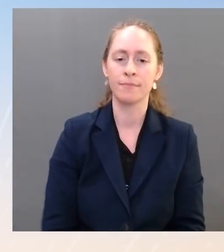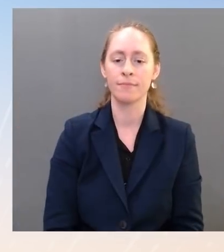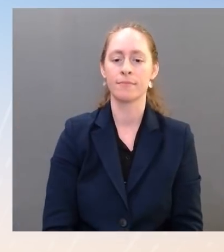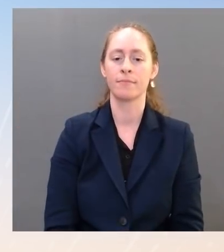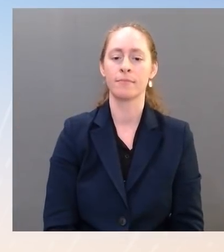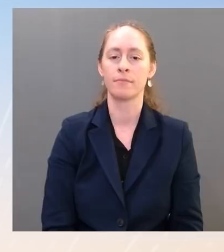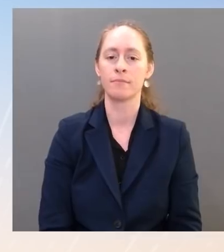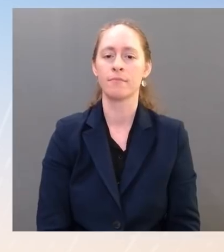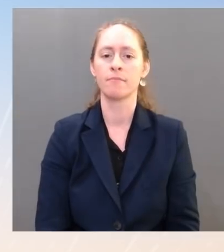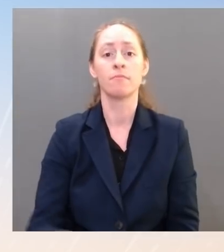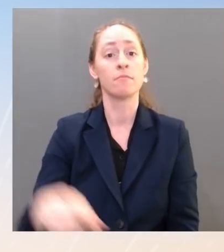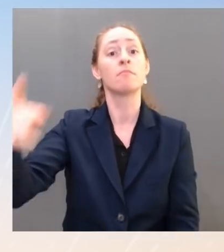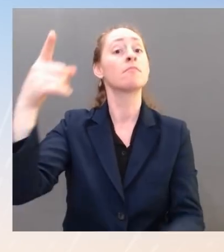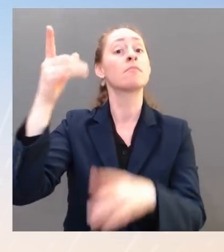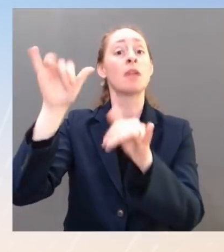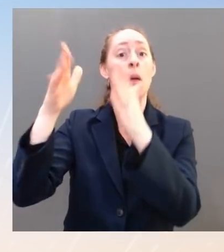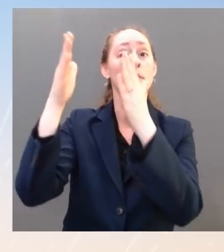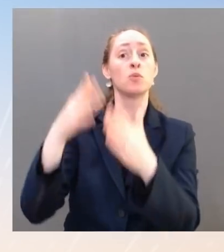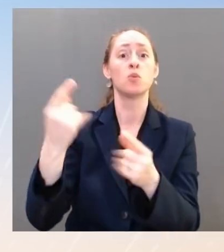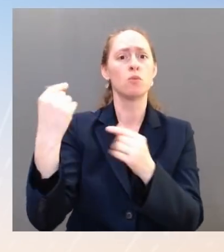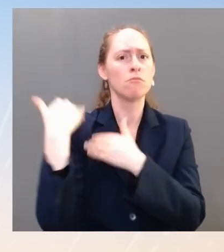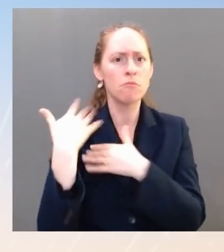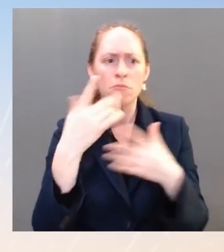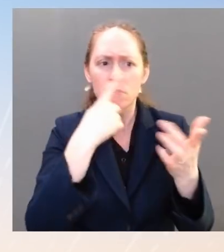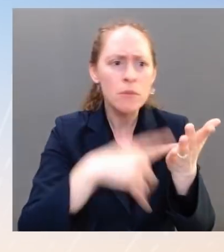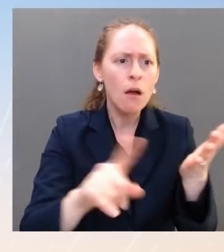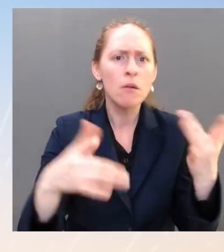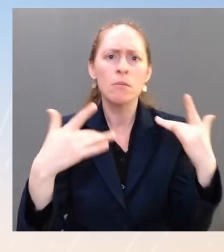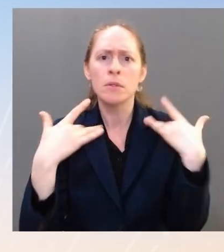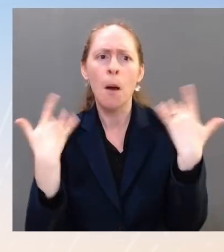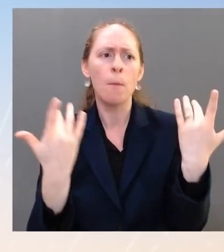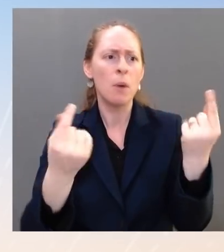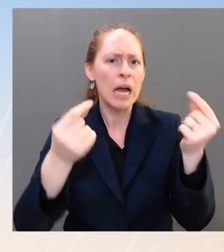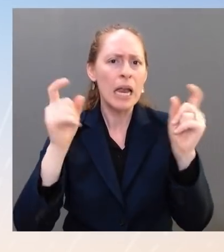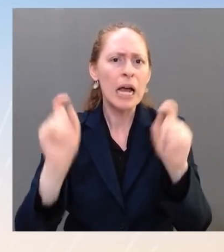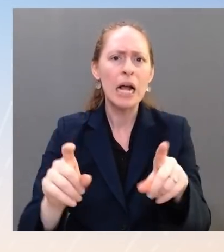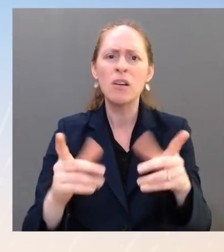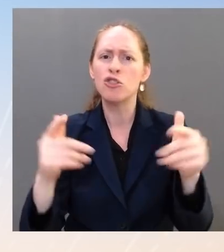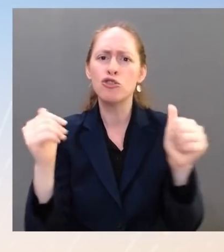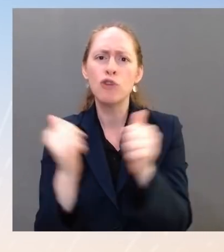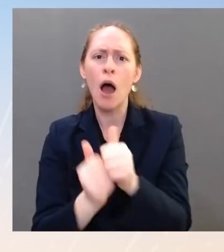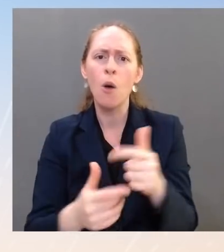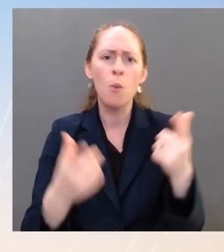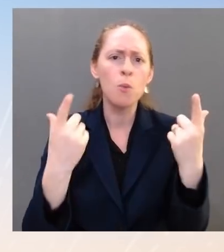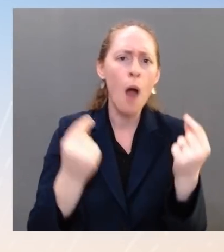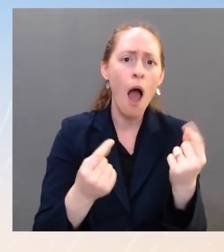because you're building a team and the team is not just across all these incredible agencies. We just had our 12th meeting to talk about